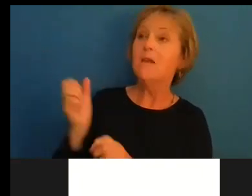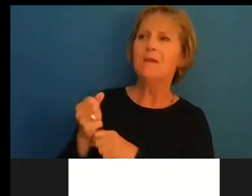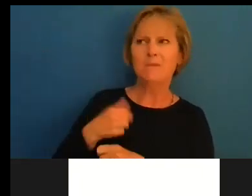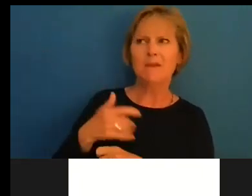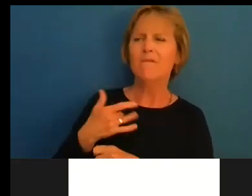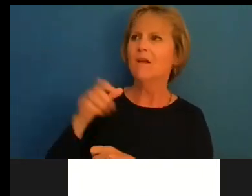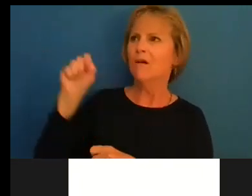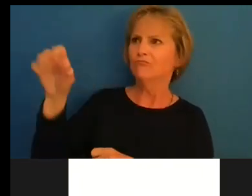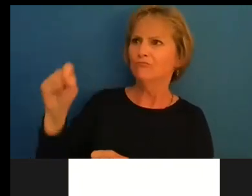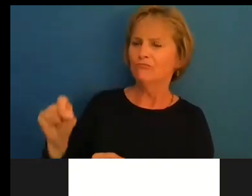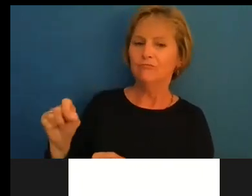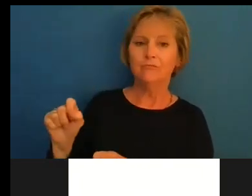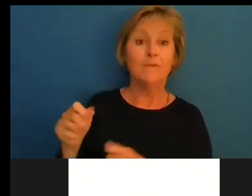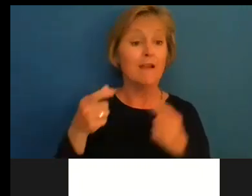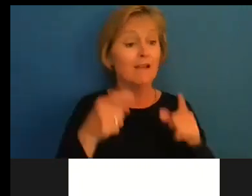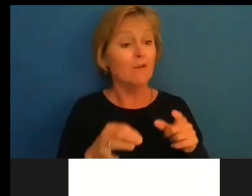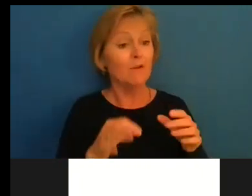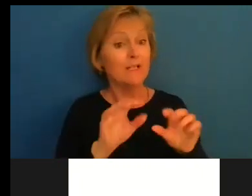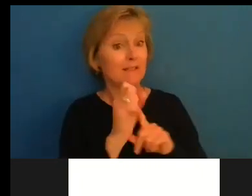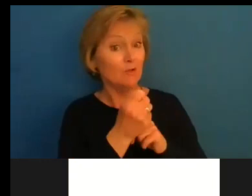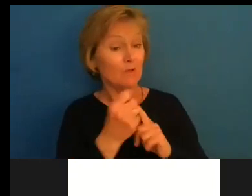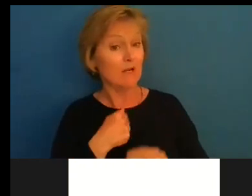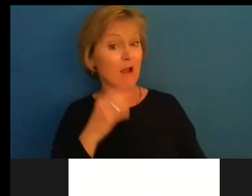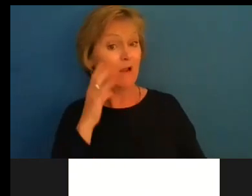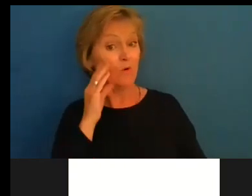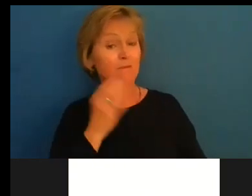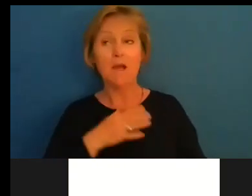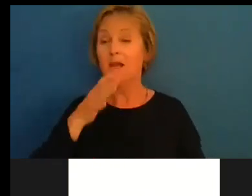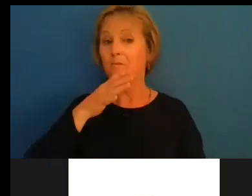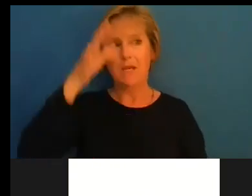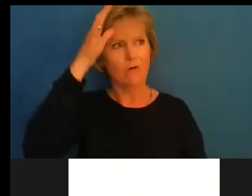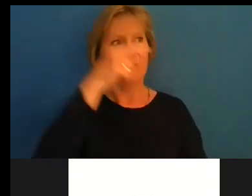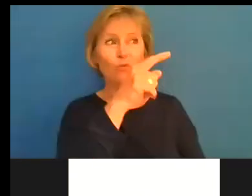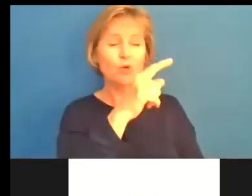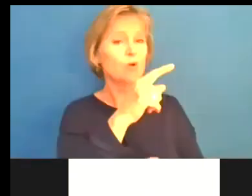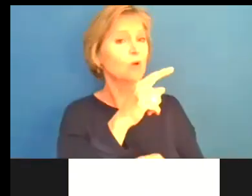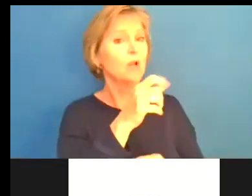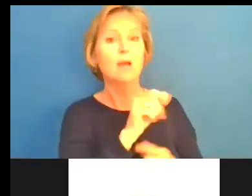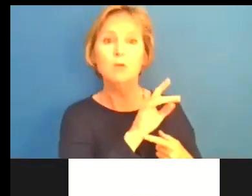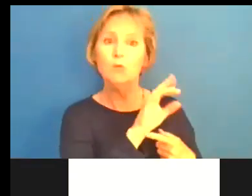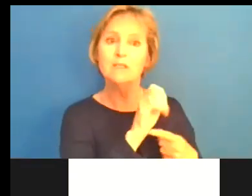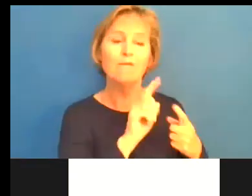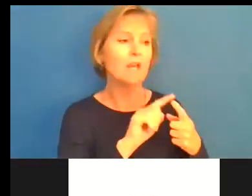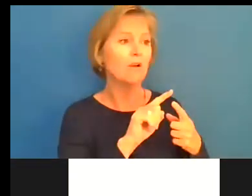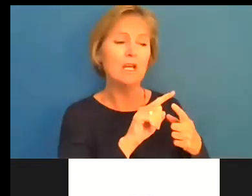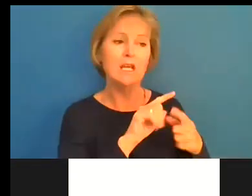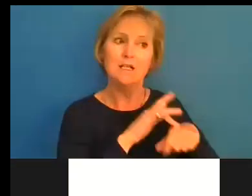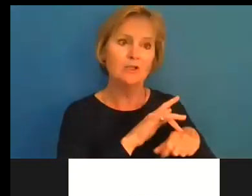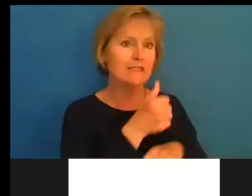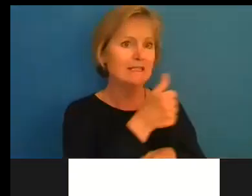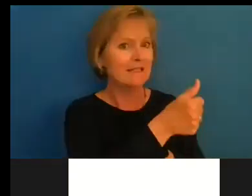When you're in a situation where I was, where my parents, very abusive, very narcassitic, not